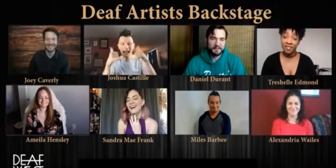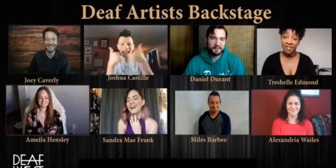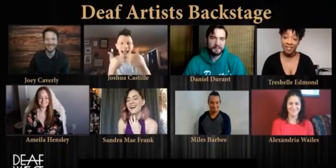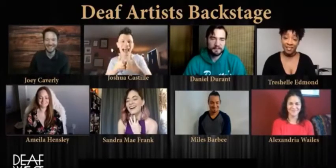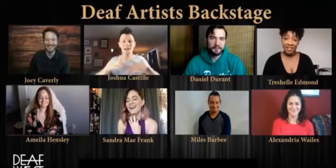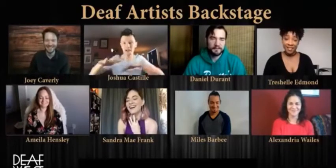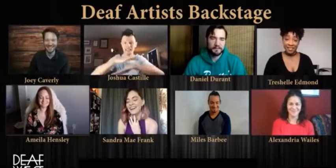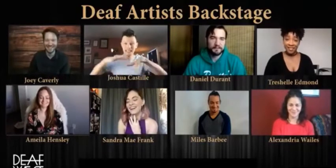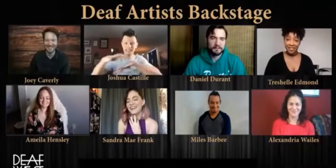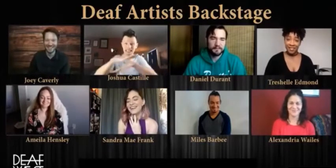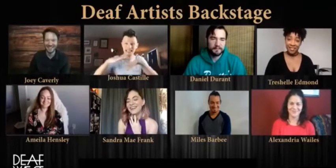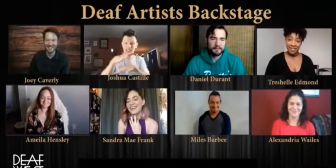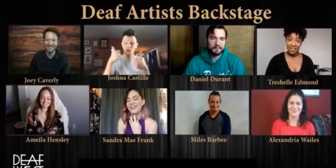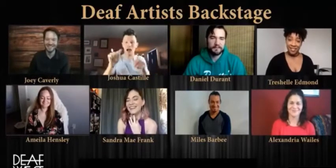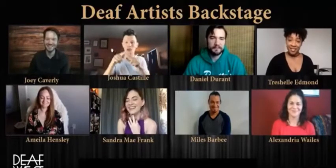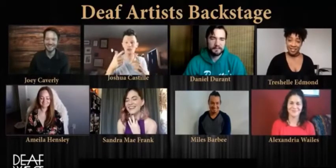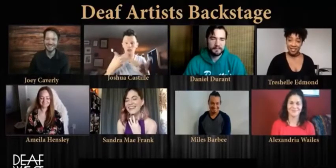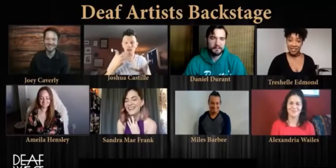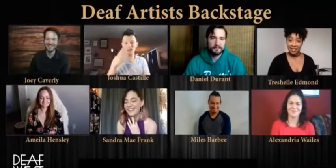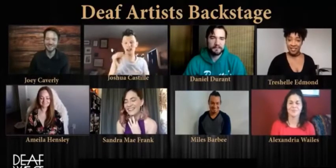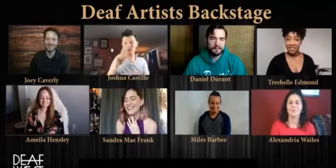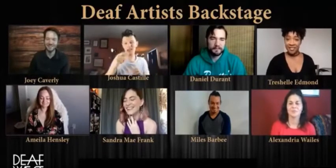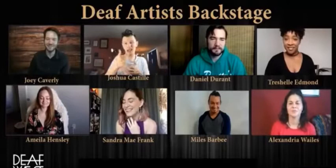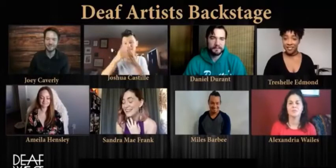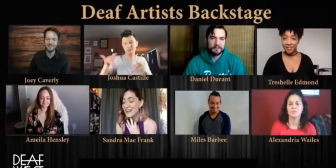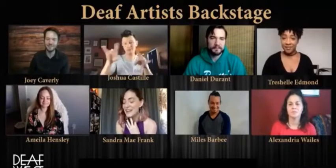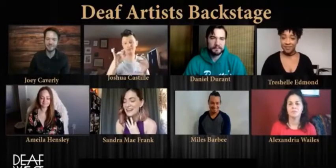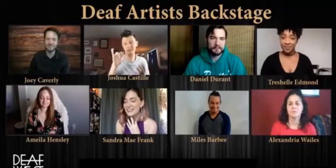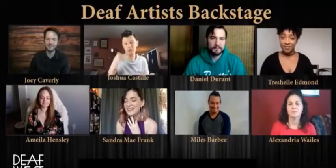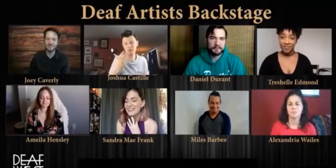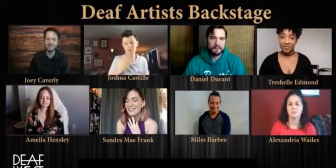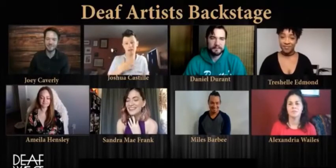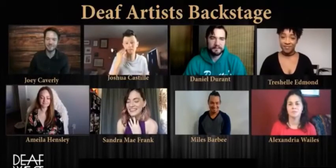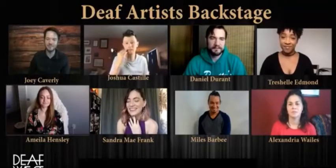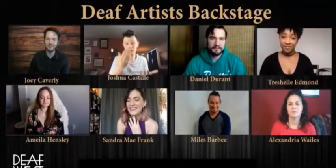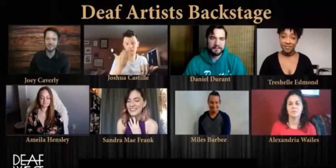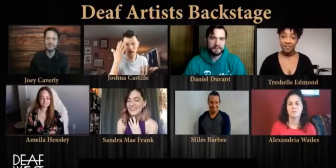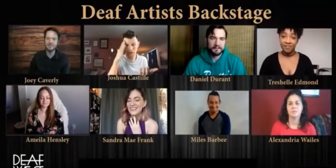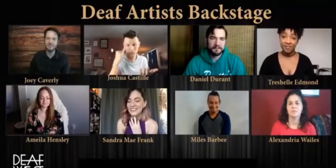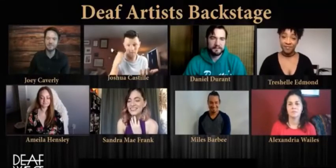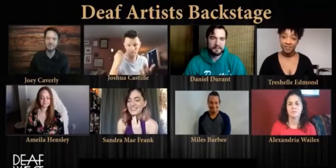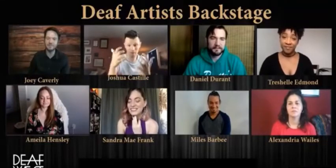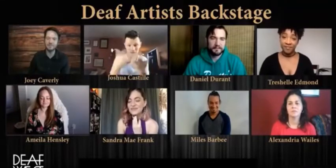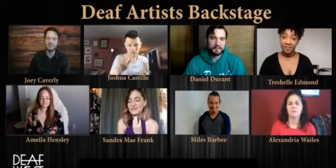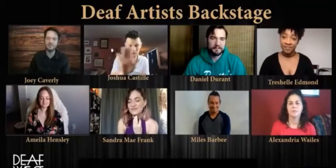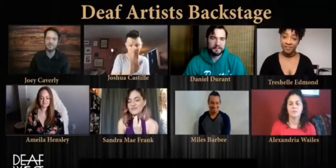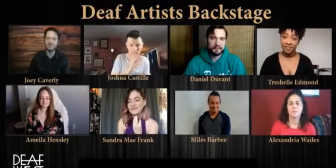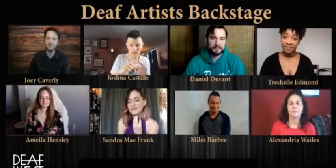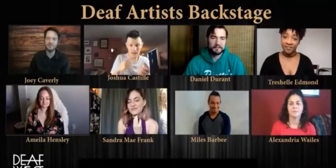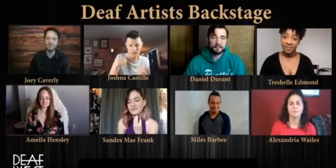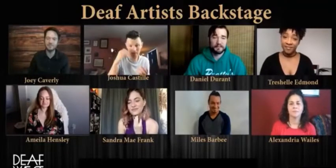And we would hang out and play games and we really just became a family and that helped them learn sign language and help us learn with the show.